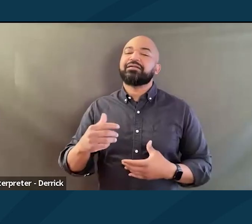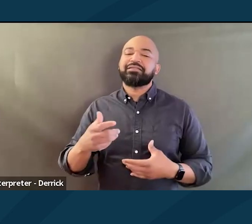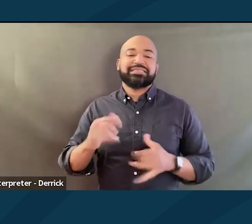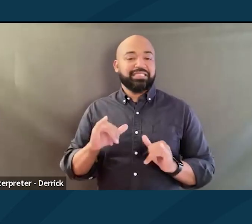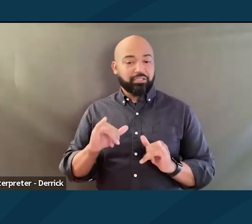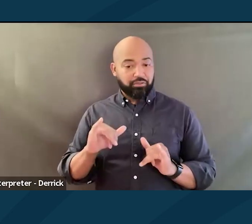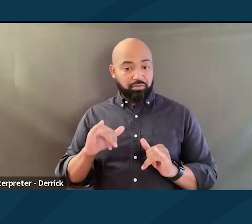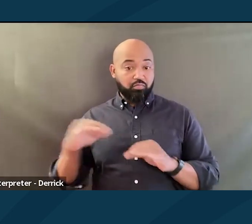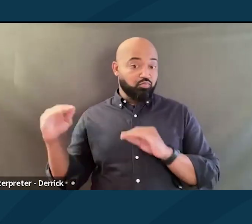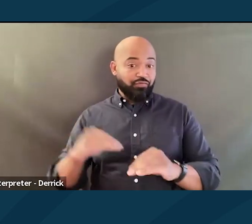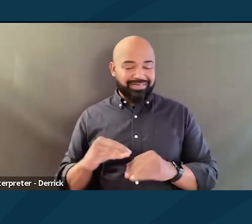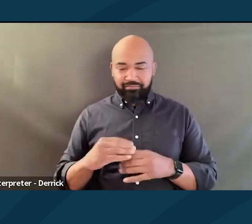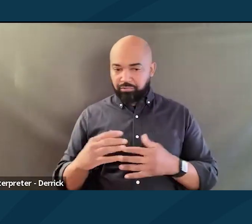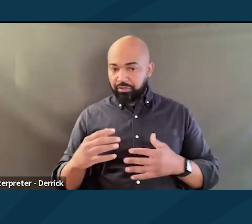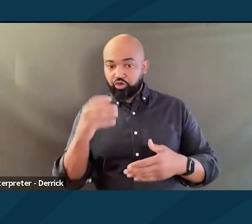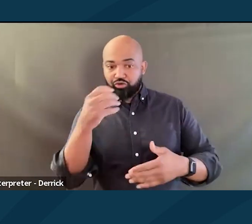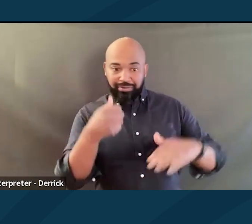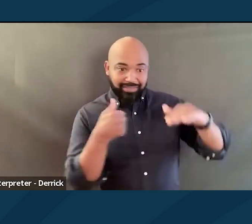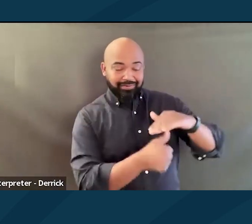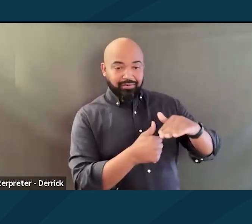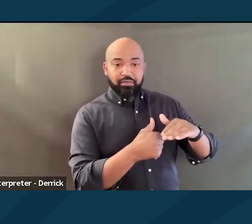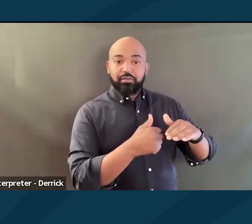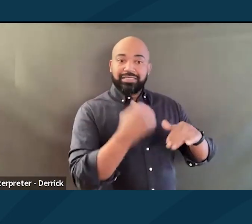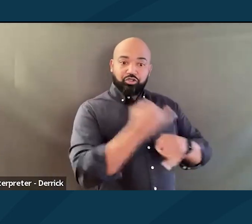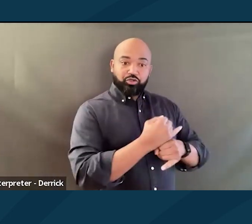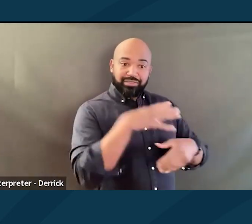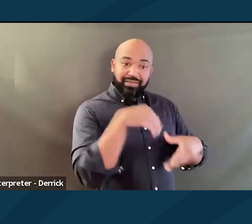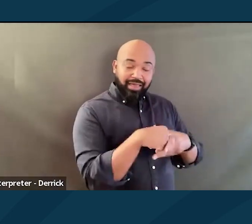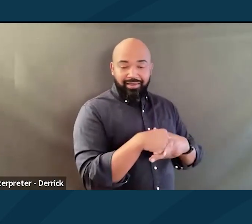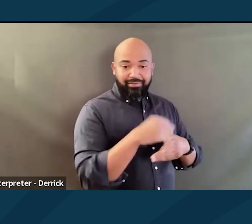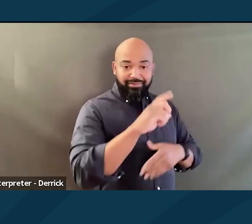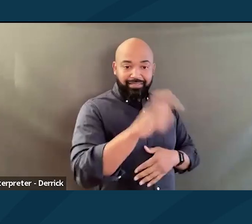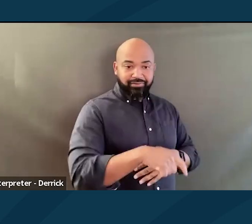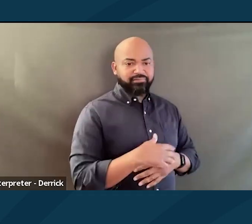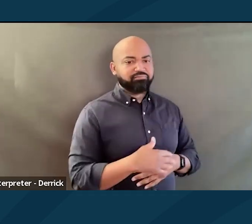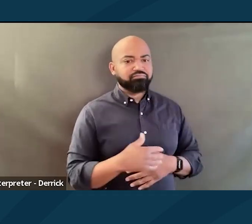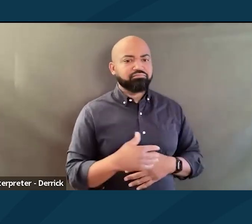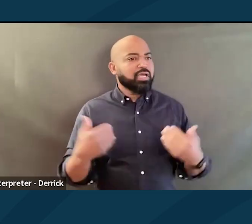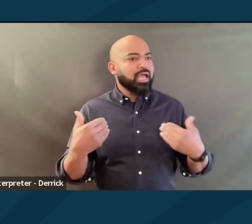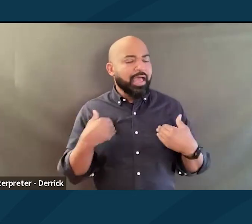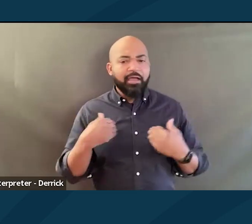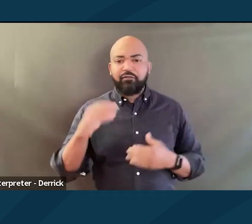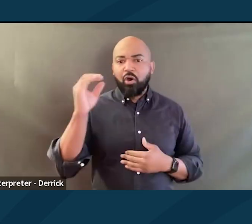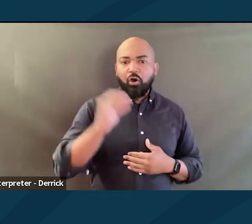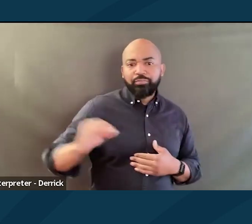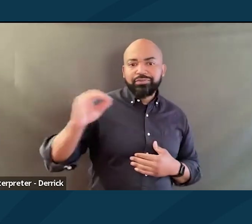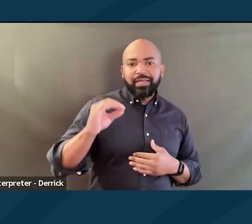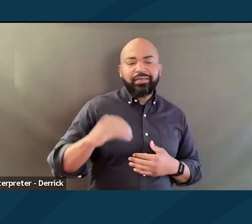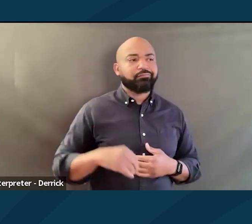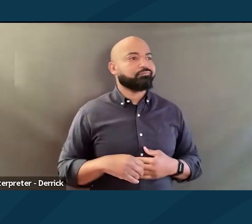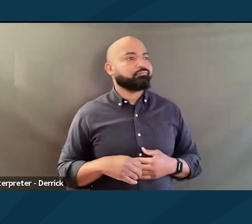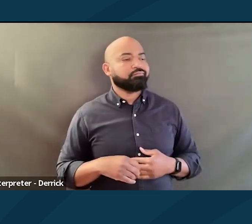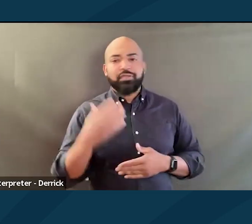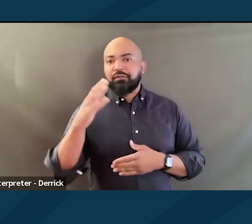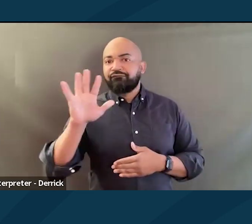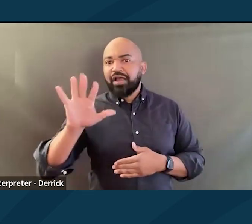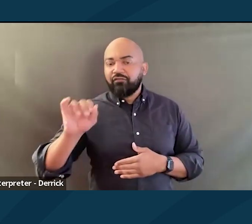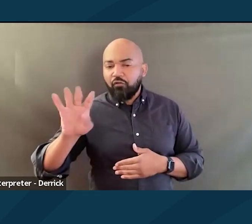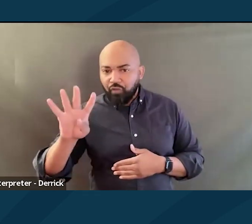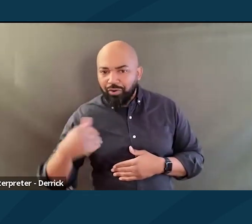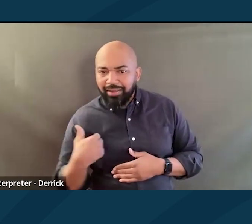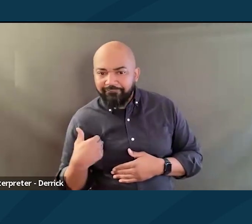Even we had the Olmstead and Section 504. Because the bureaucracy, we need to respect the parents'